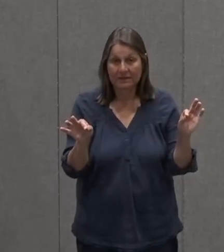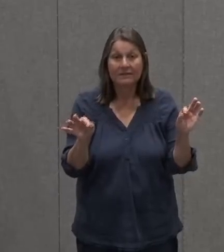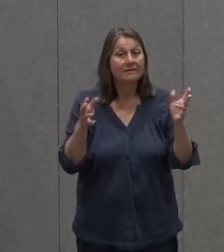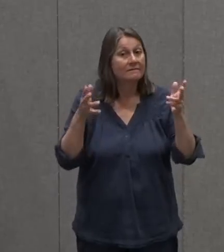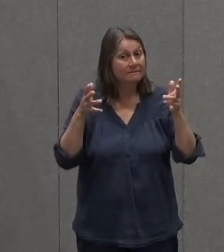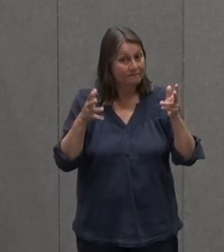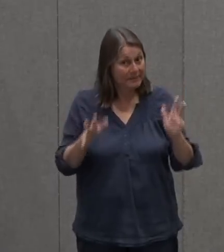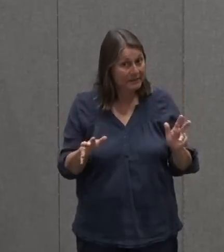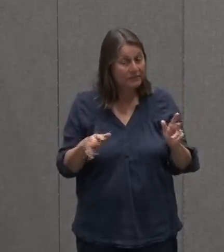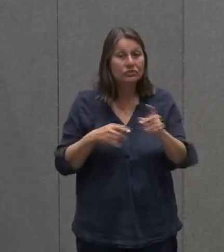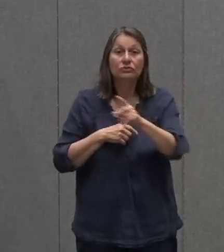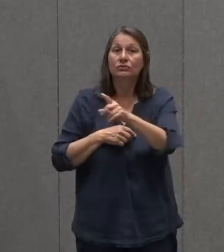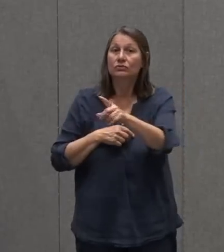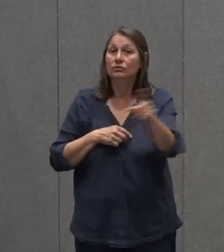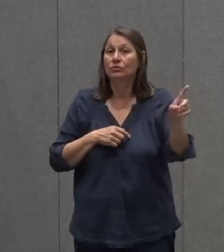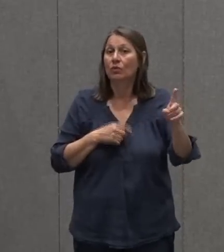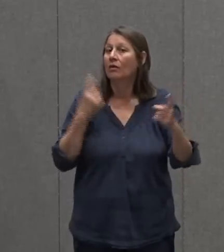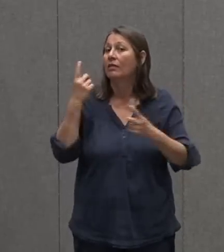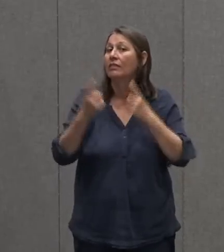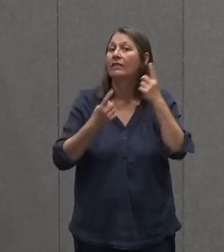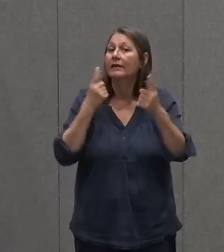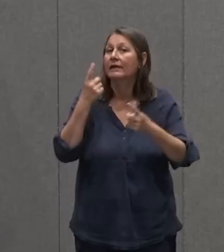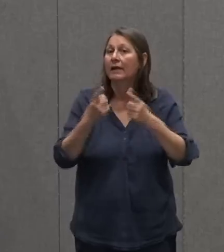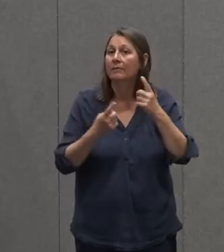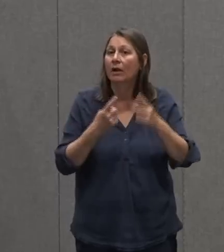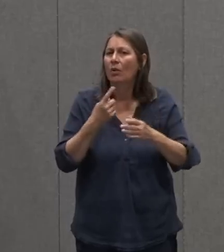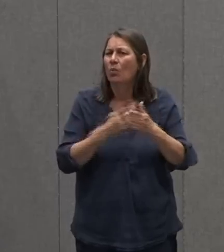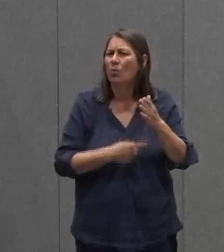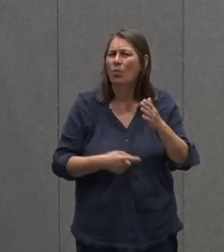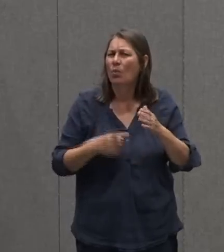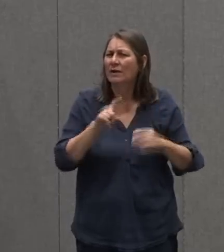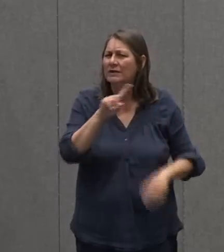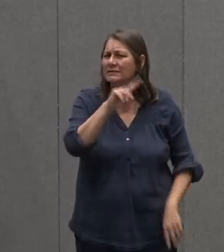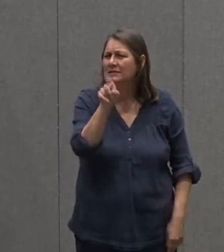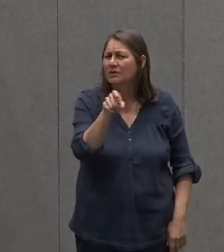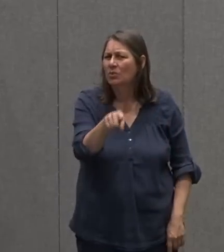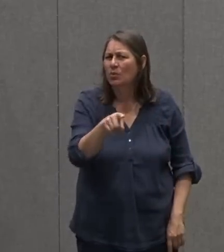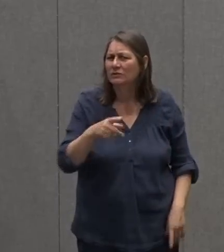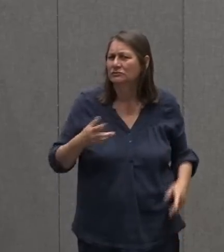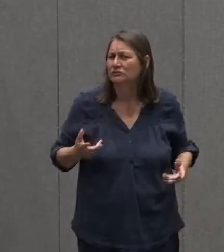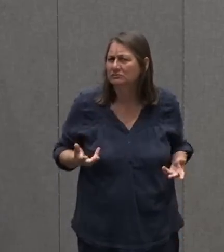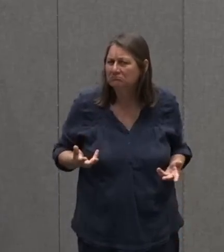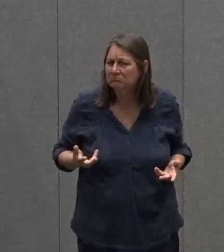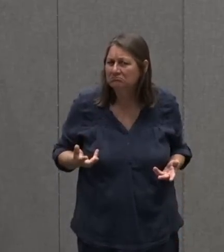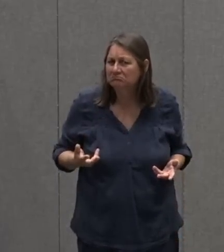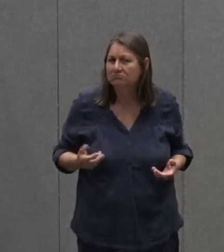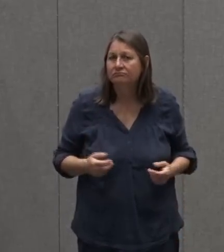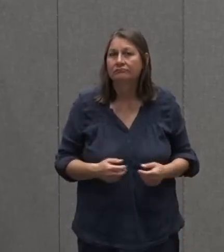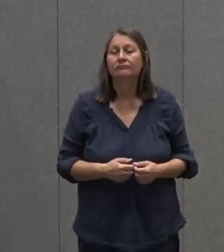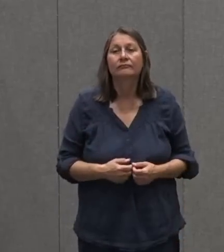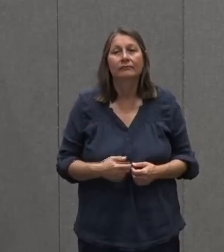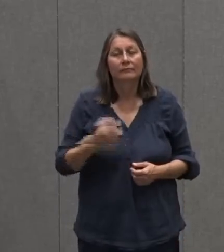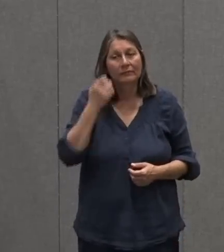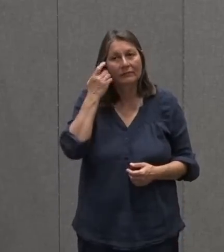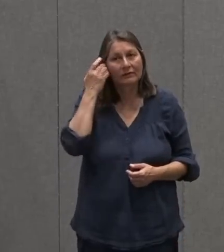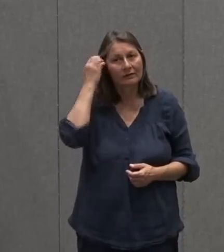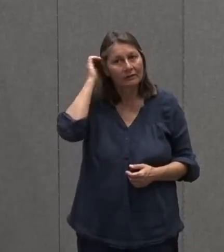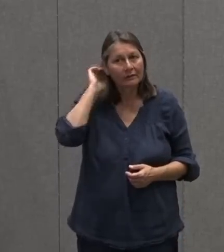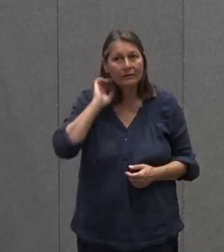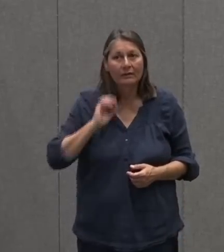I just want you to think about what those questions are asking you, okay? Or what those statements are saying